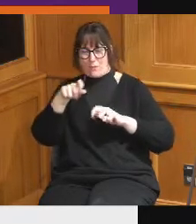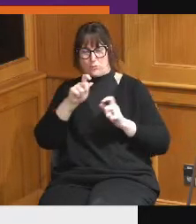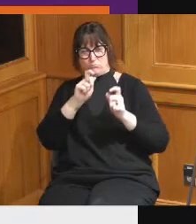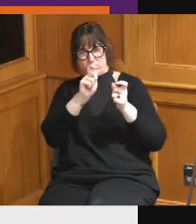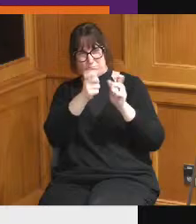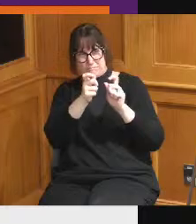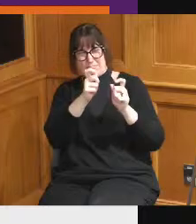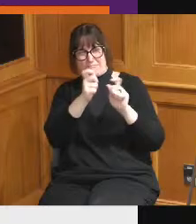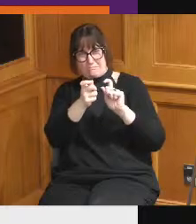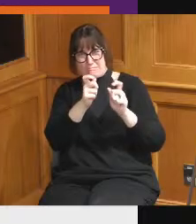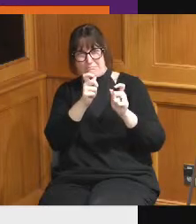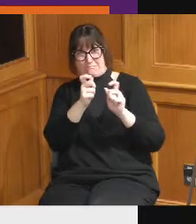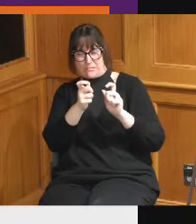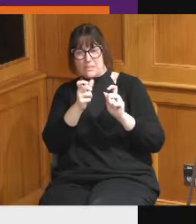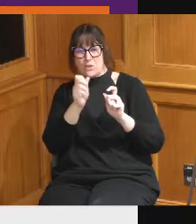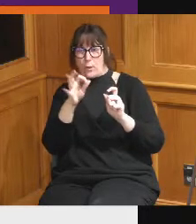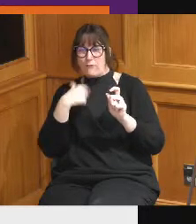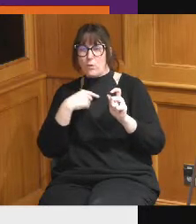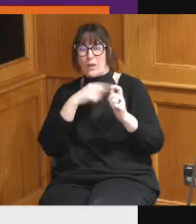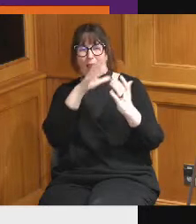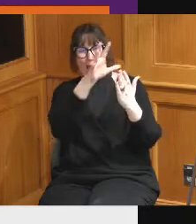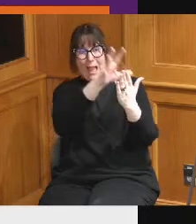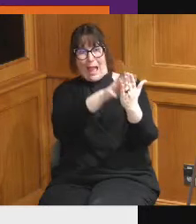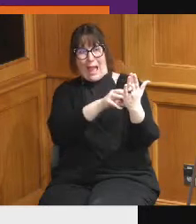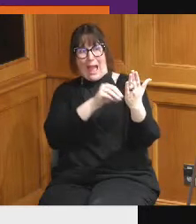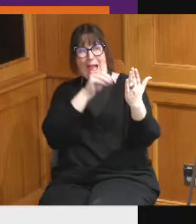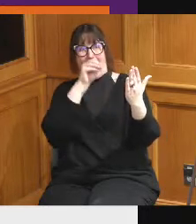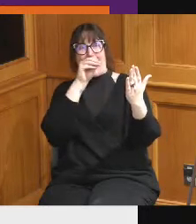some way to address that but they're not they don't they don't meet what we have decided as